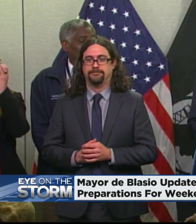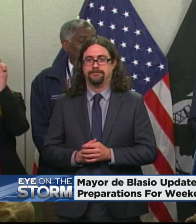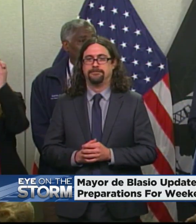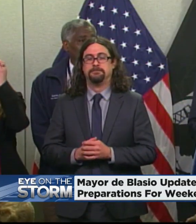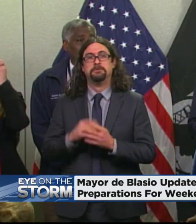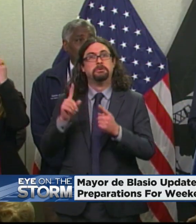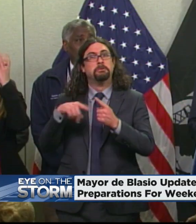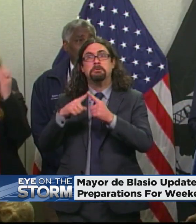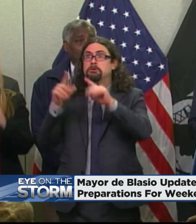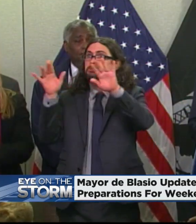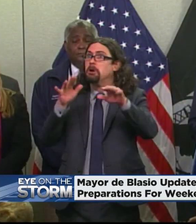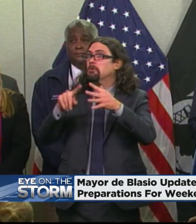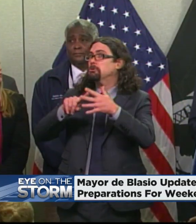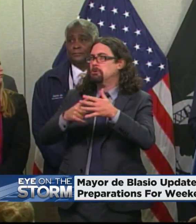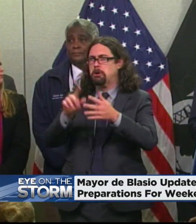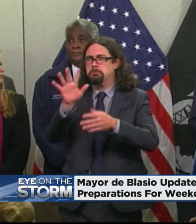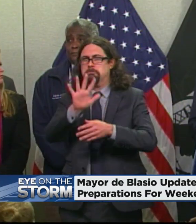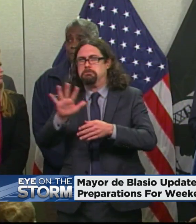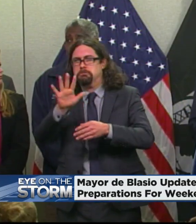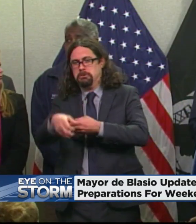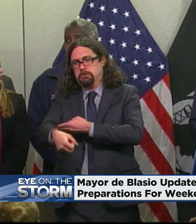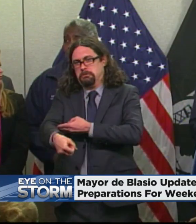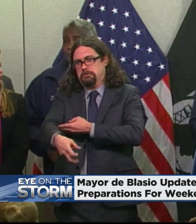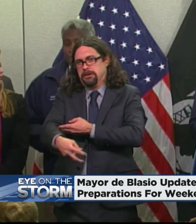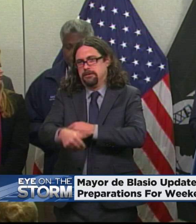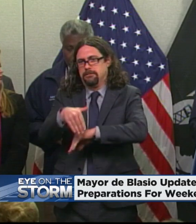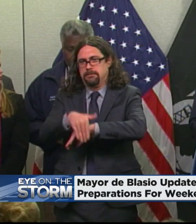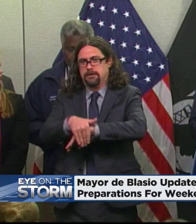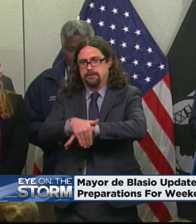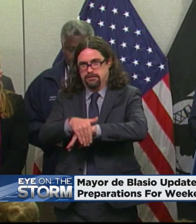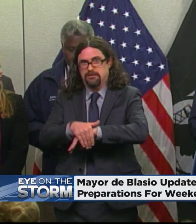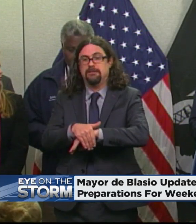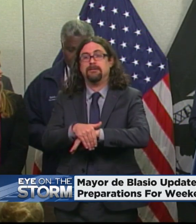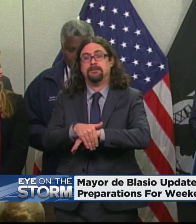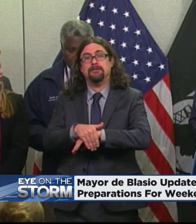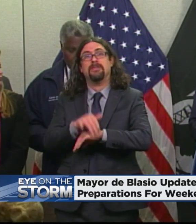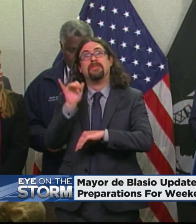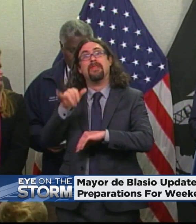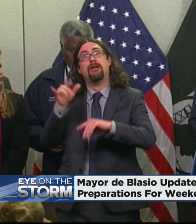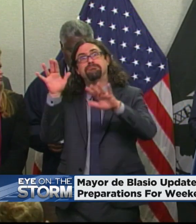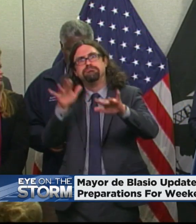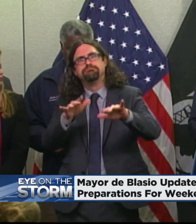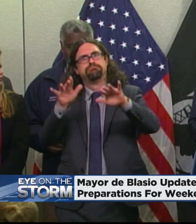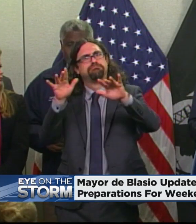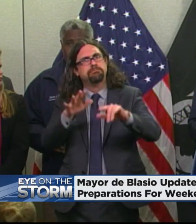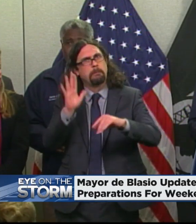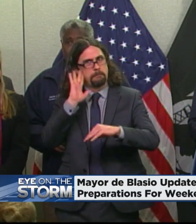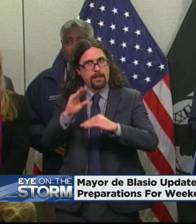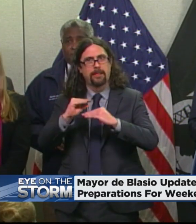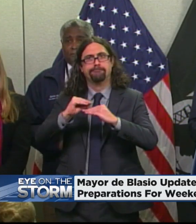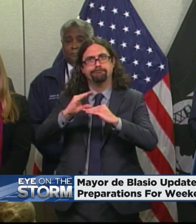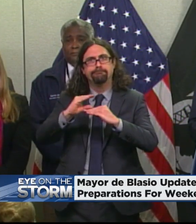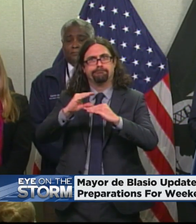I'M DANA TYLER. MAYOR De BLASIO AND OTHER CITY OFFICIALS SPEAKING AT THE OFFICE OF EMERGENCY MANAGEMENT.